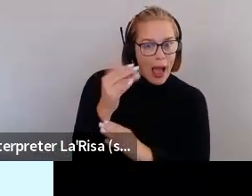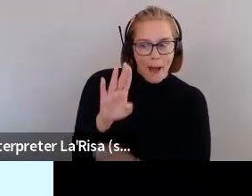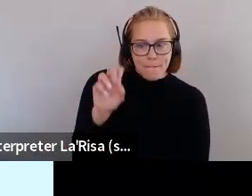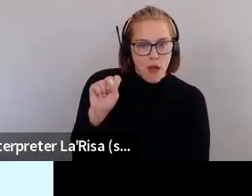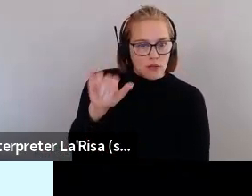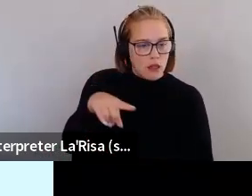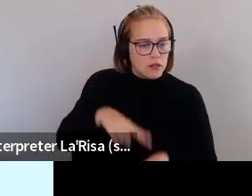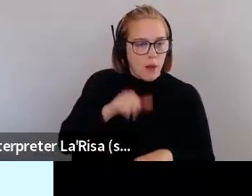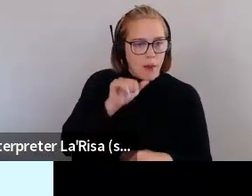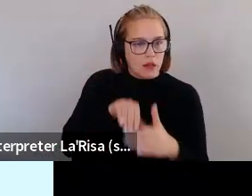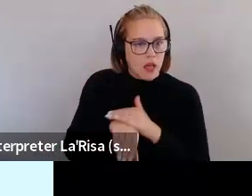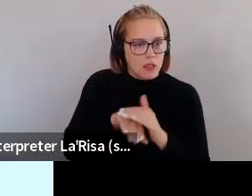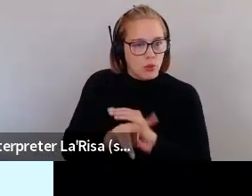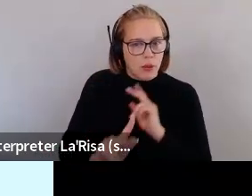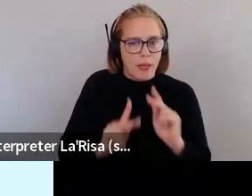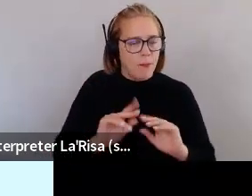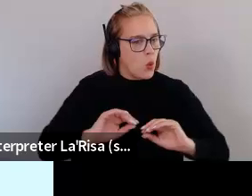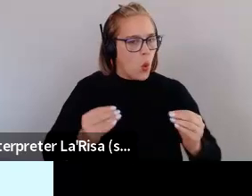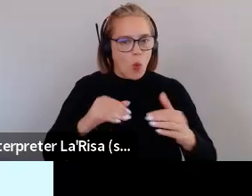blocked the streets where the bus stops or. They blocked the buses so the